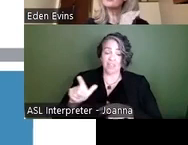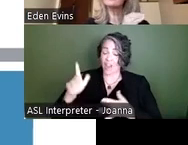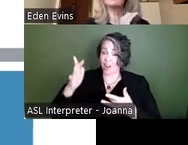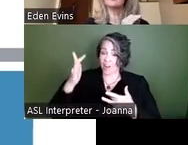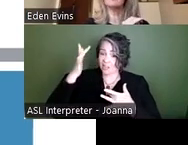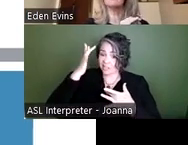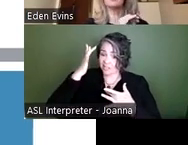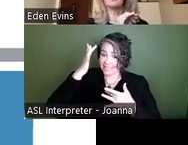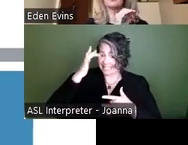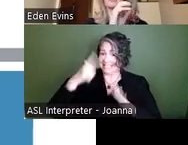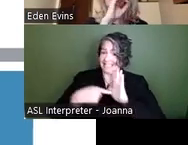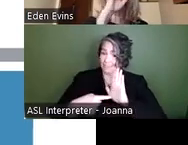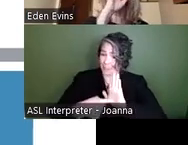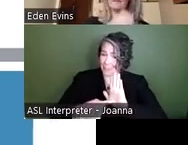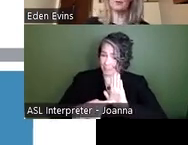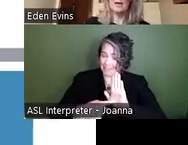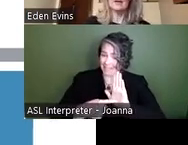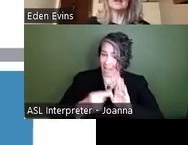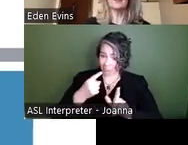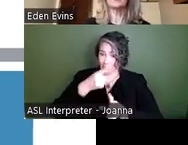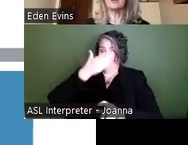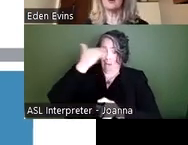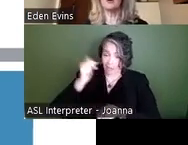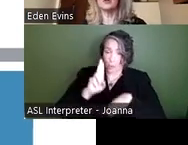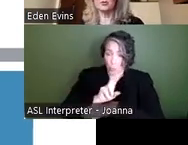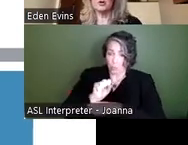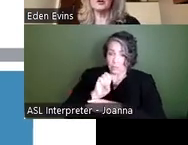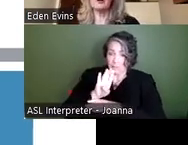use disorder researchers think that, “okay if you get the alcohol use disorder under